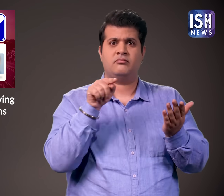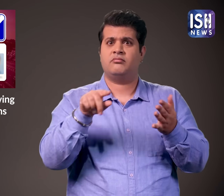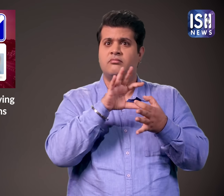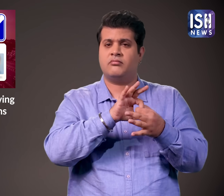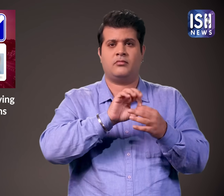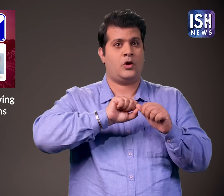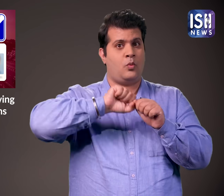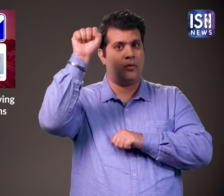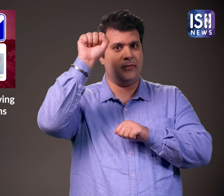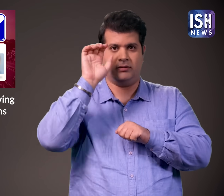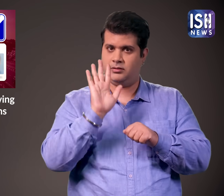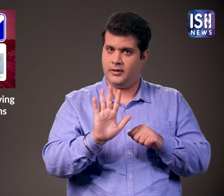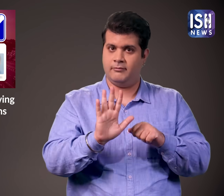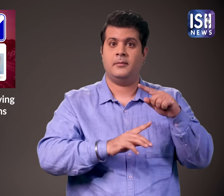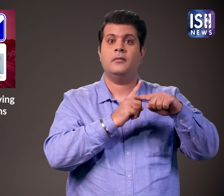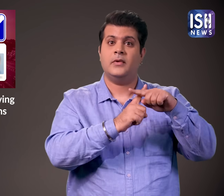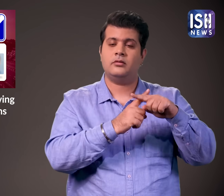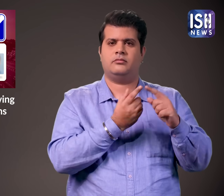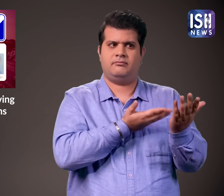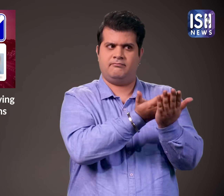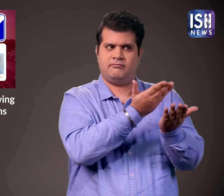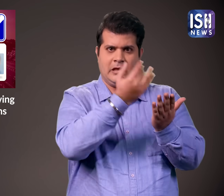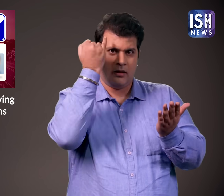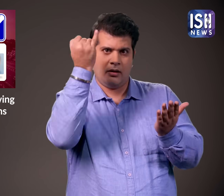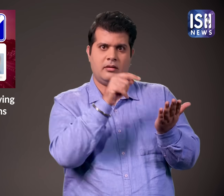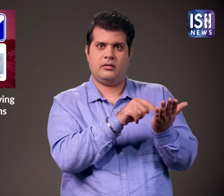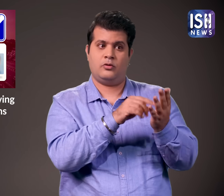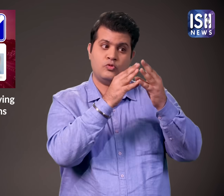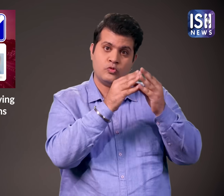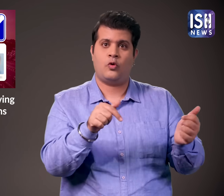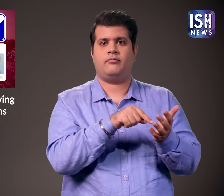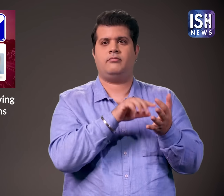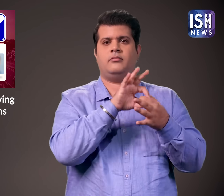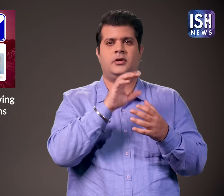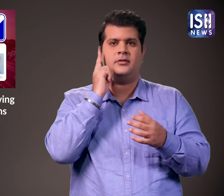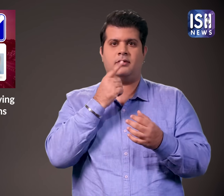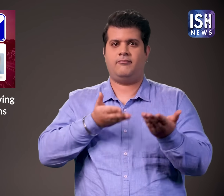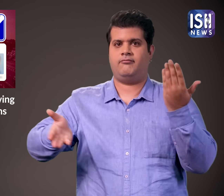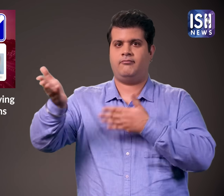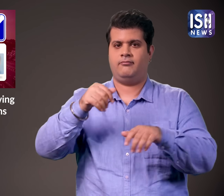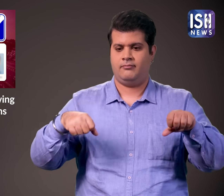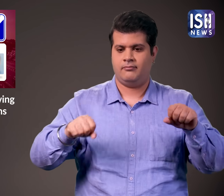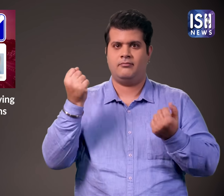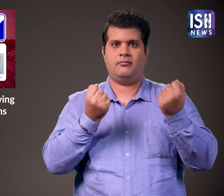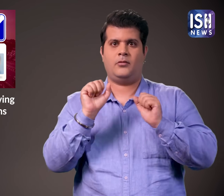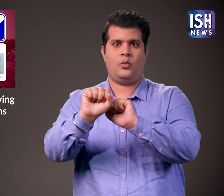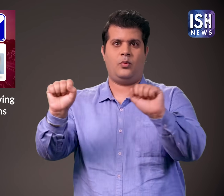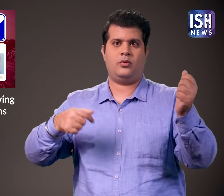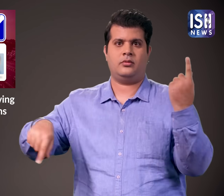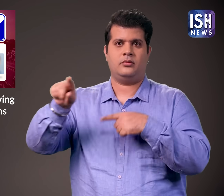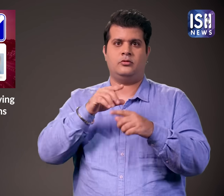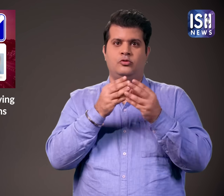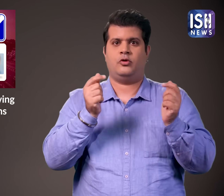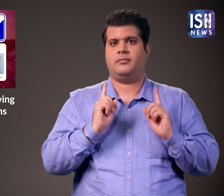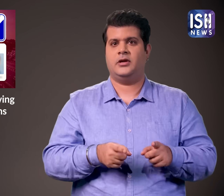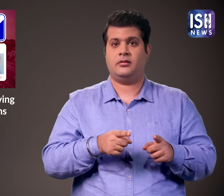He raised several objections and gave suggestions about how vehicles owned by people with hearing disabilities should be registered